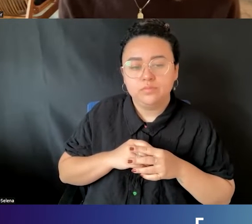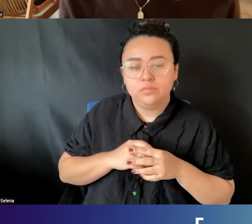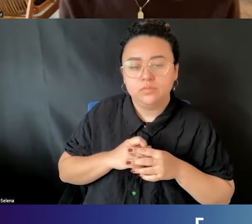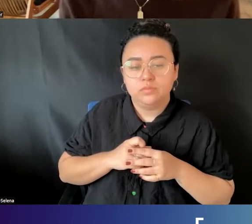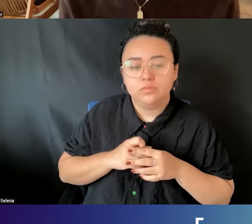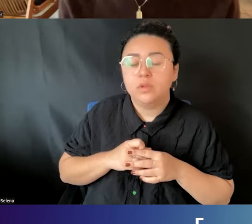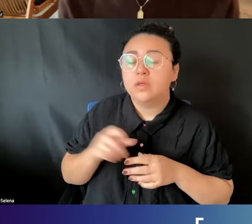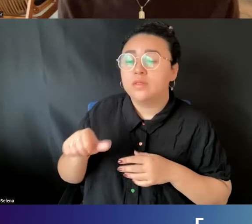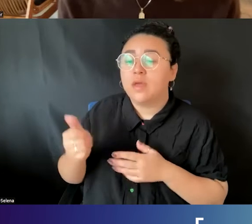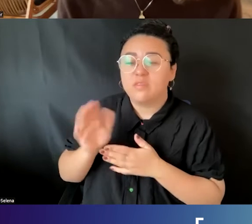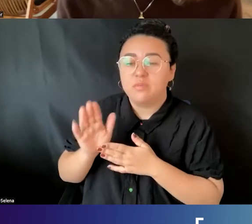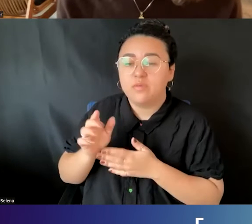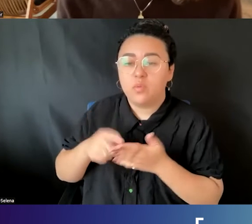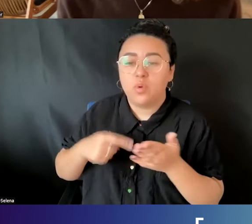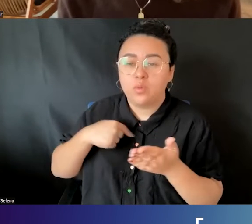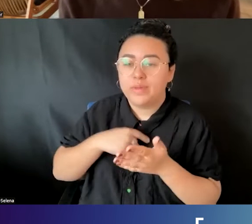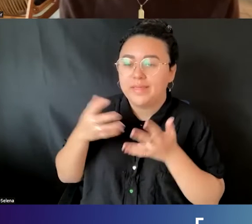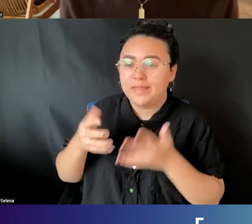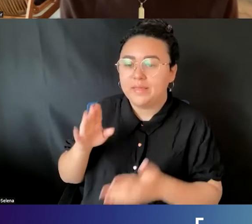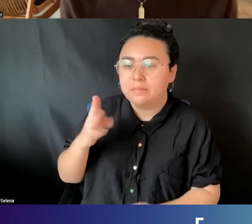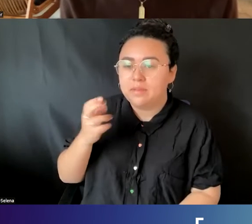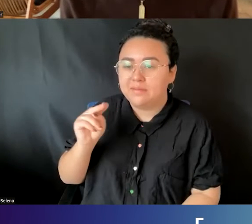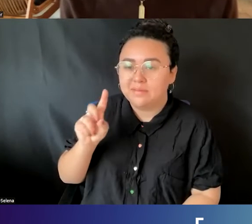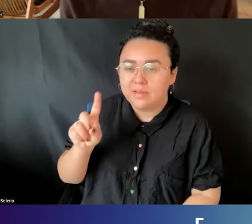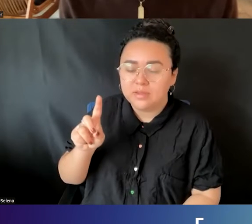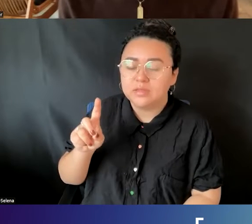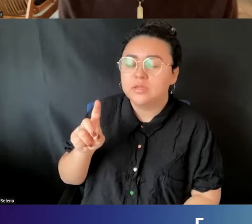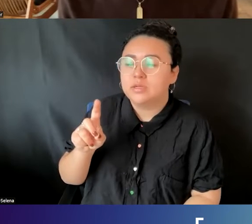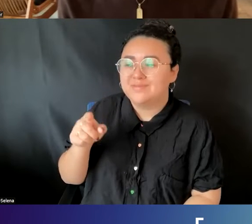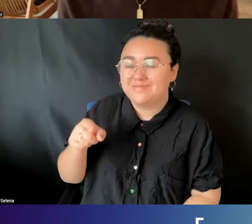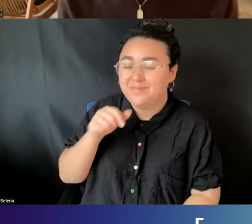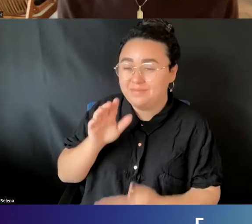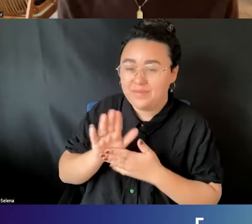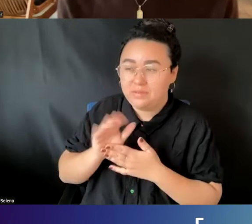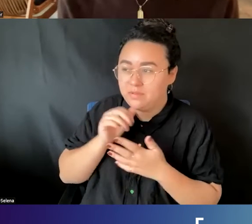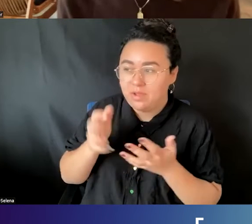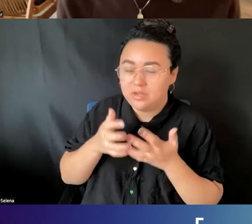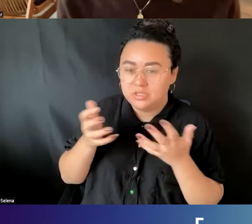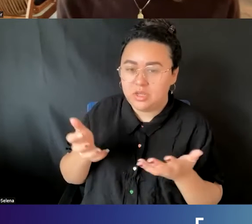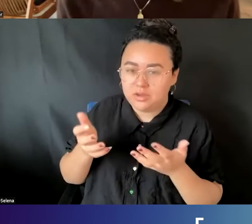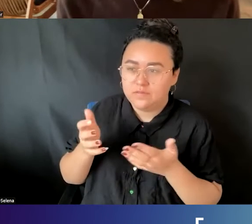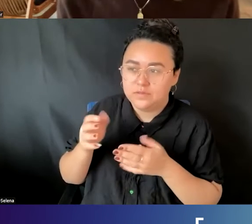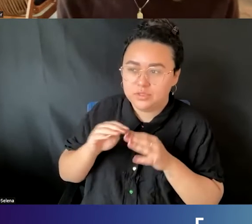frankly, like, you know, that wasn't, it wasn't a film where we had a ton of, you know, distributors knocking down our door.